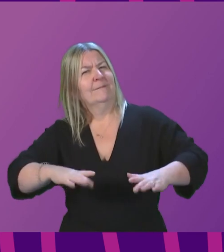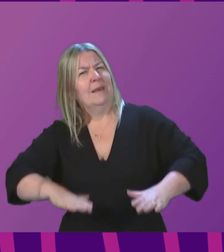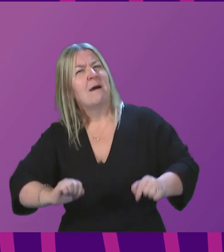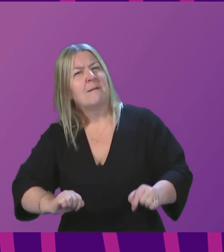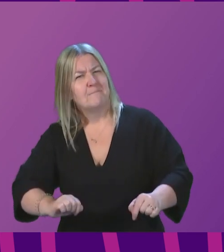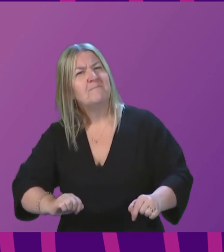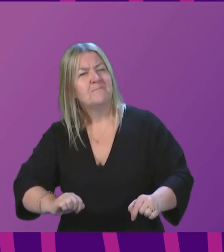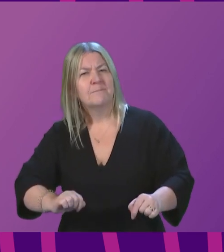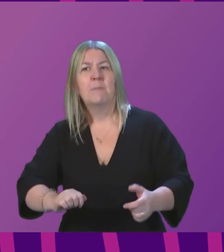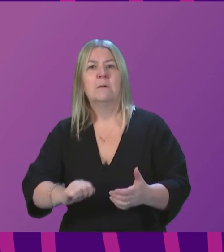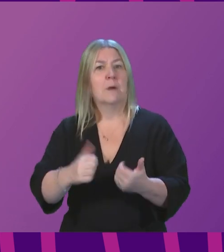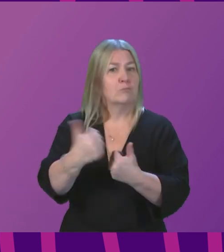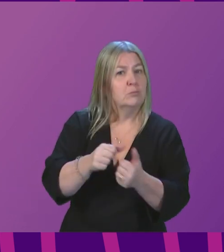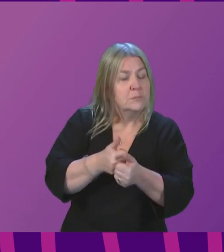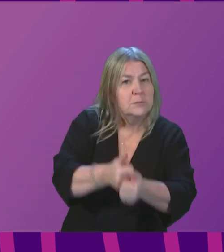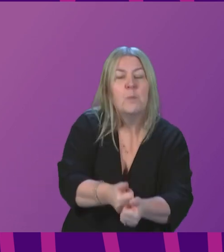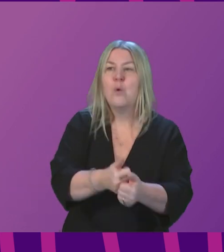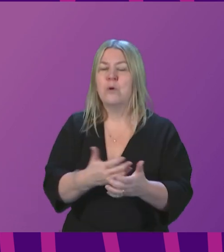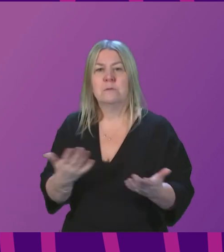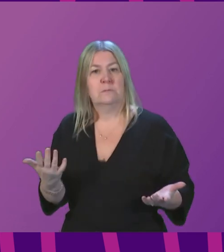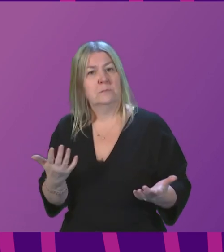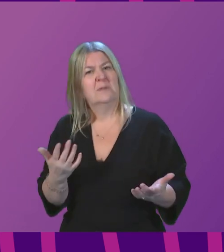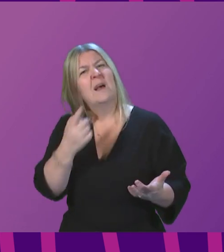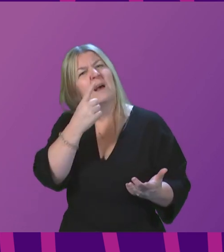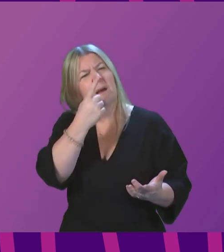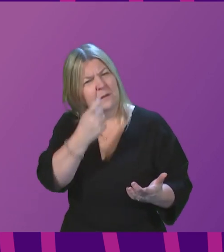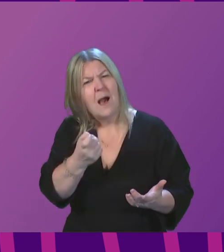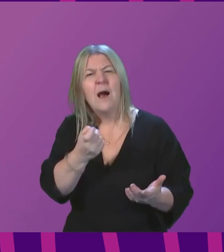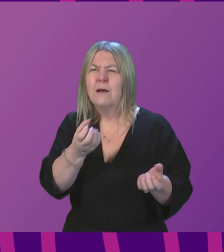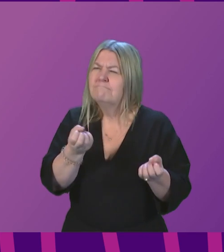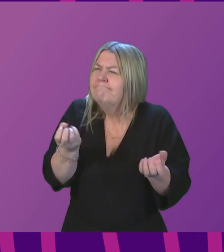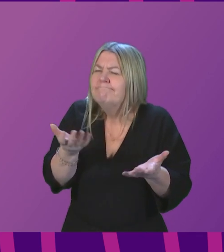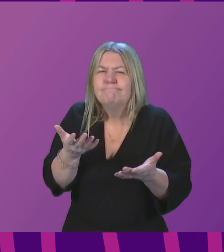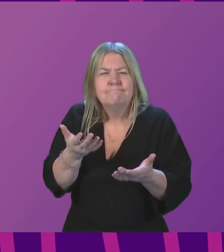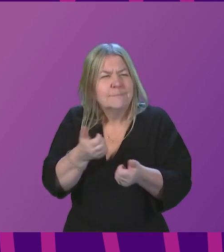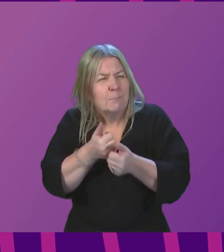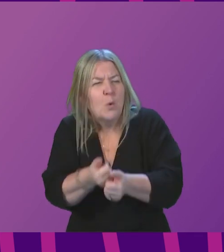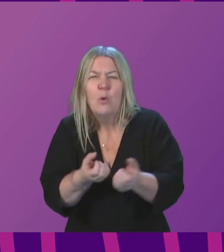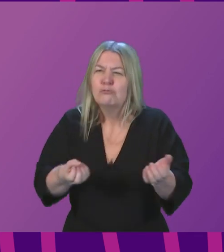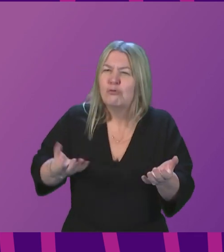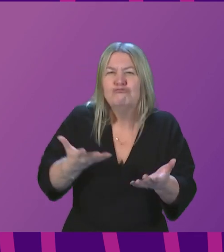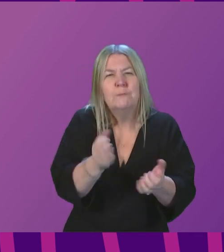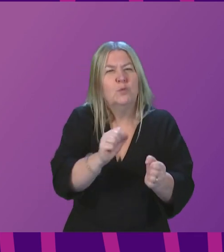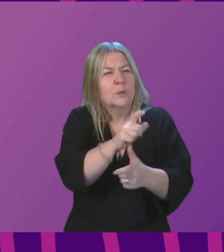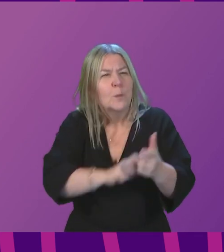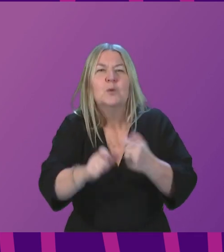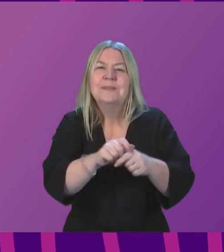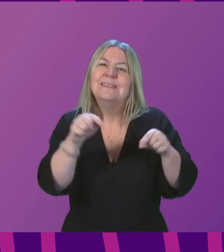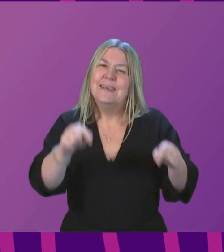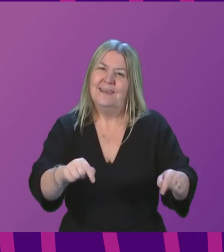advocacy that they need, and so that they can make a contribution to those communities. The UK Government is failing to provide that.